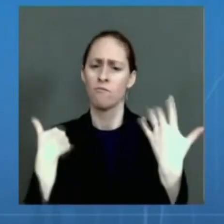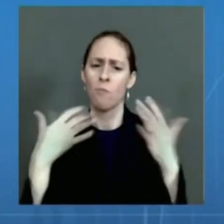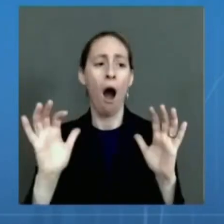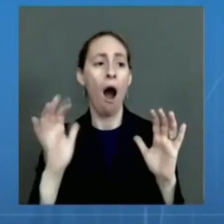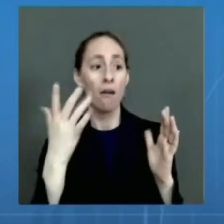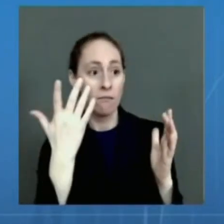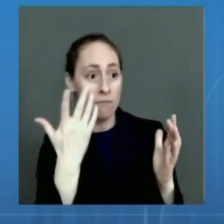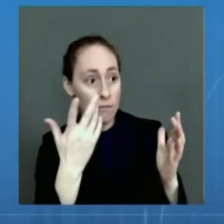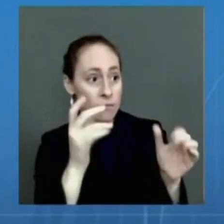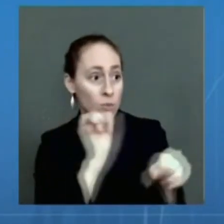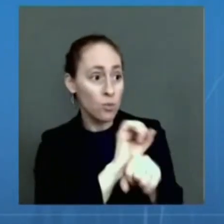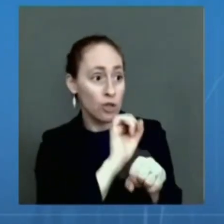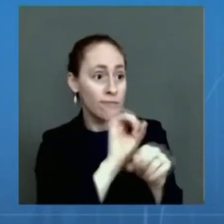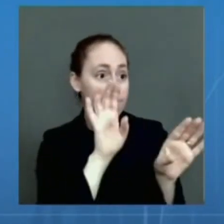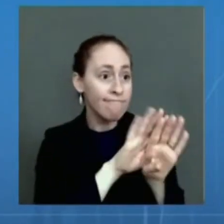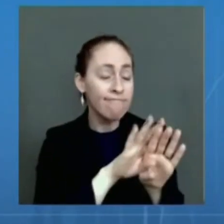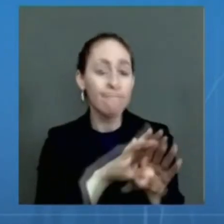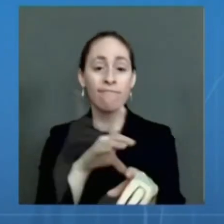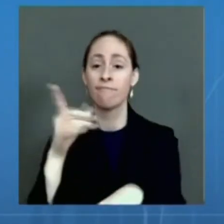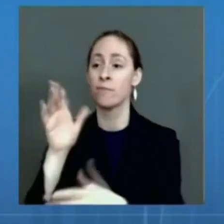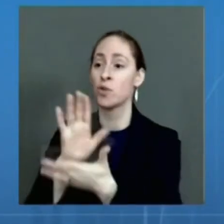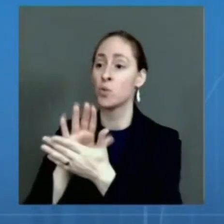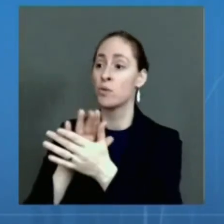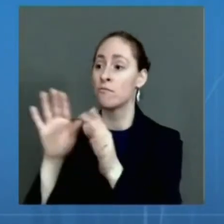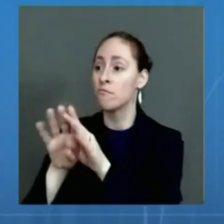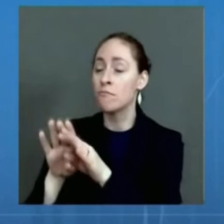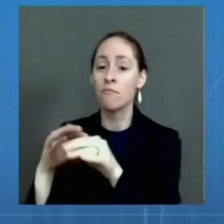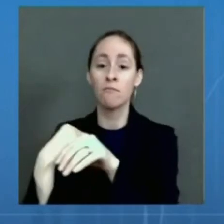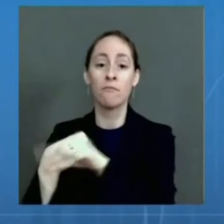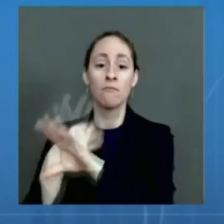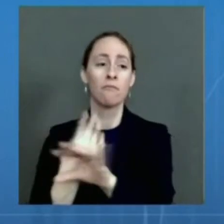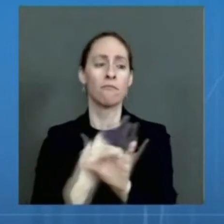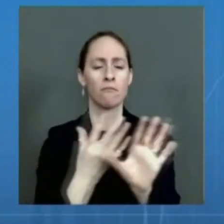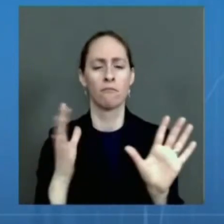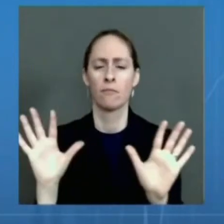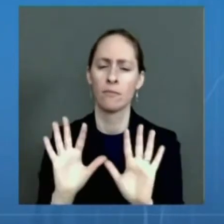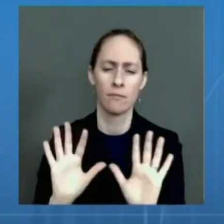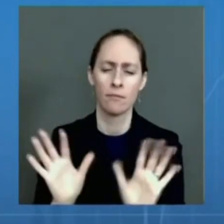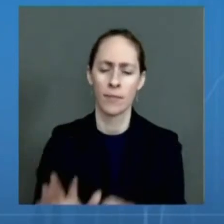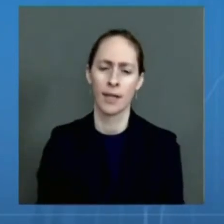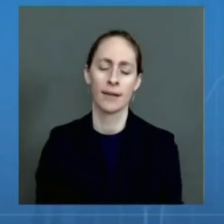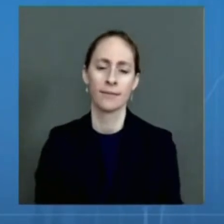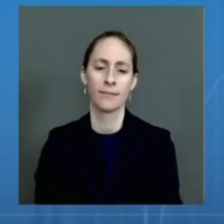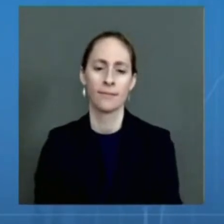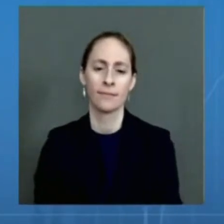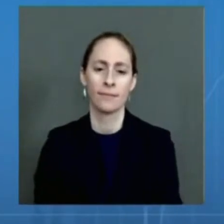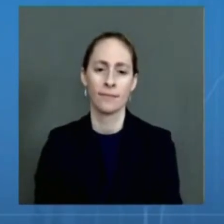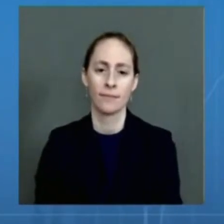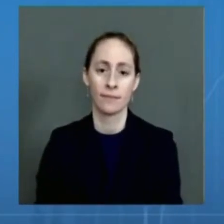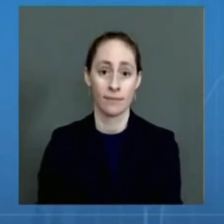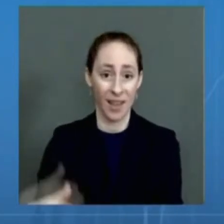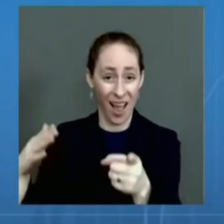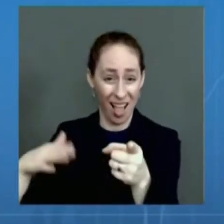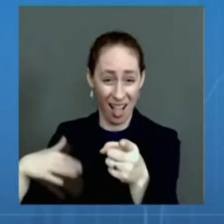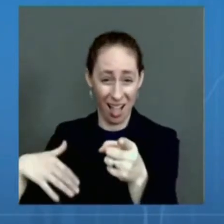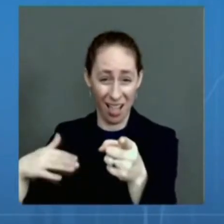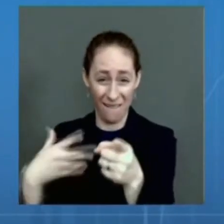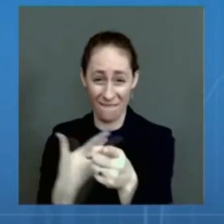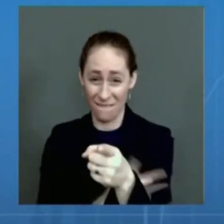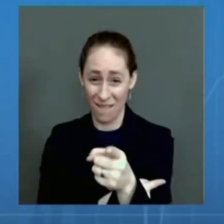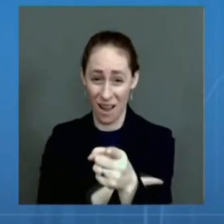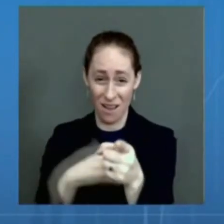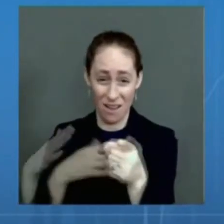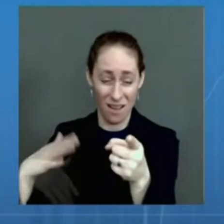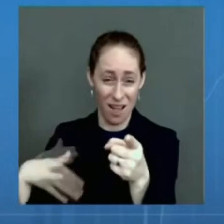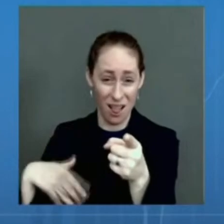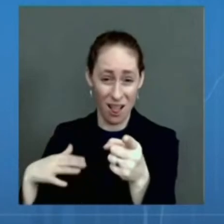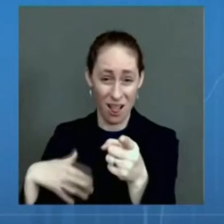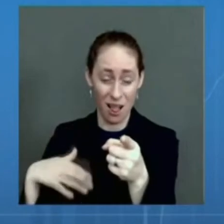WE'VE DONE THE RIGHT THING AND